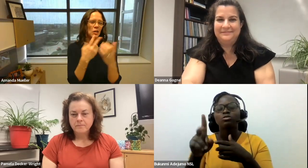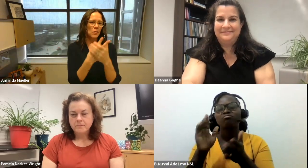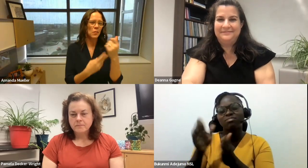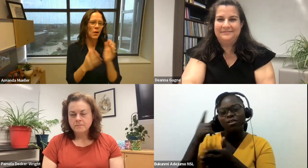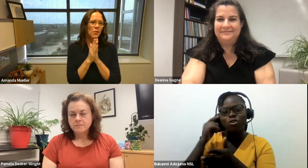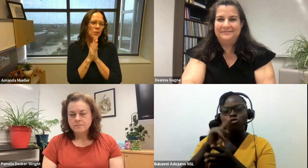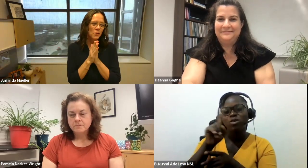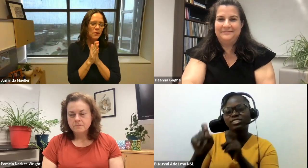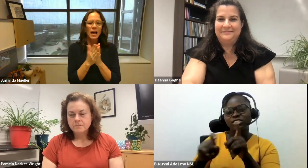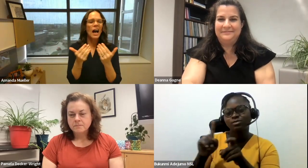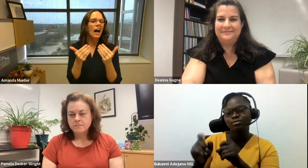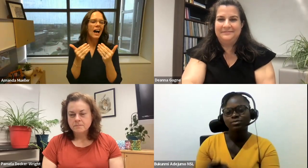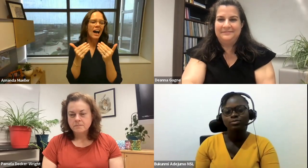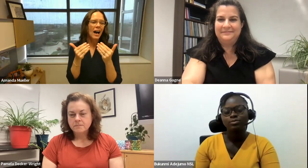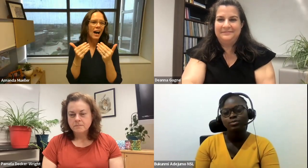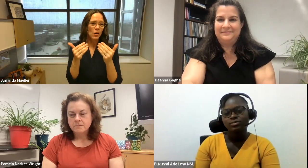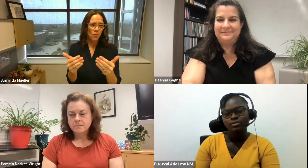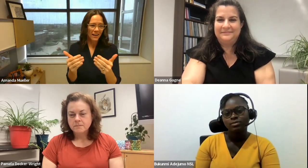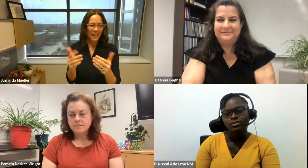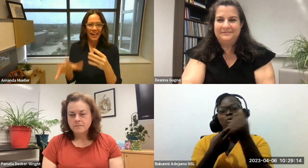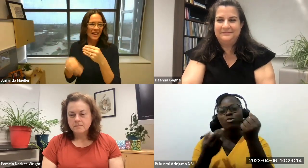thank you. Thank both of you today.